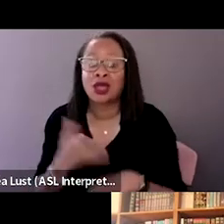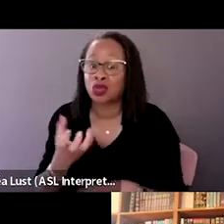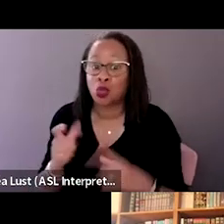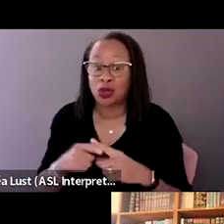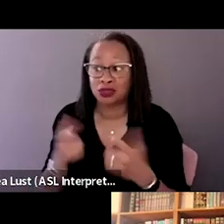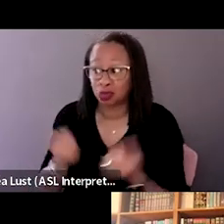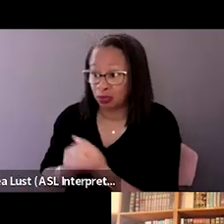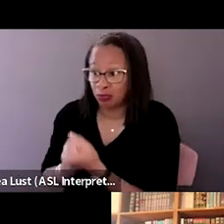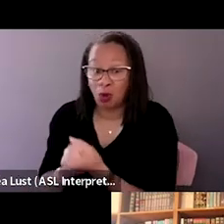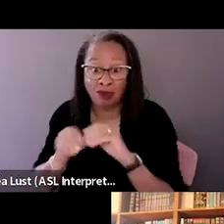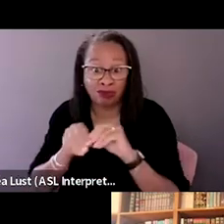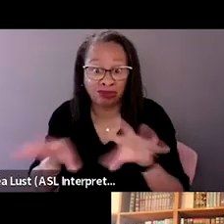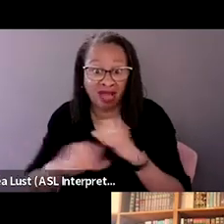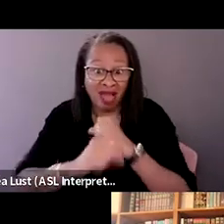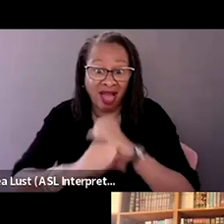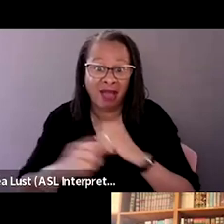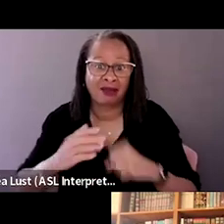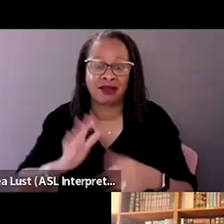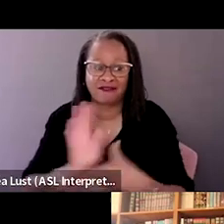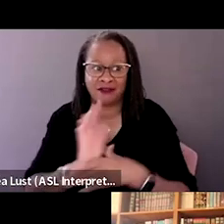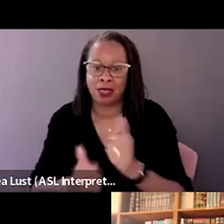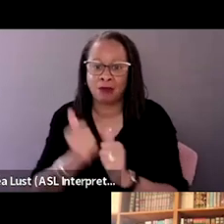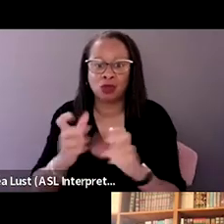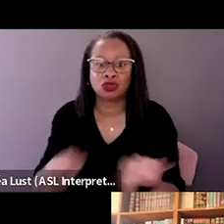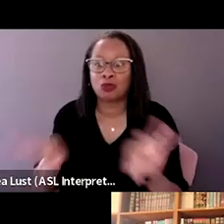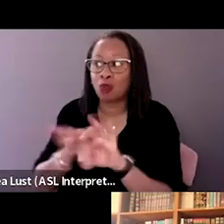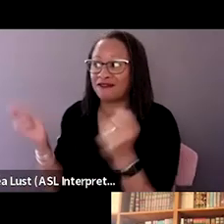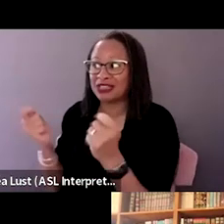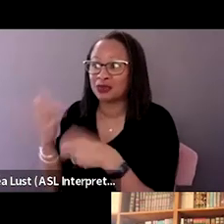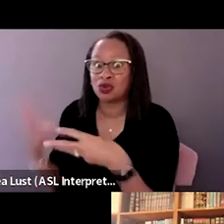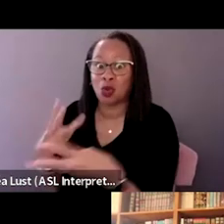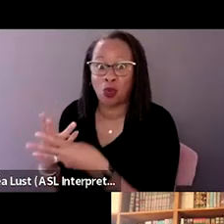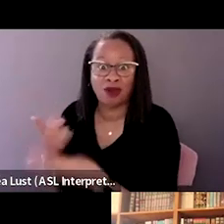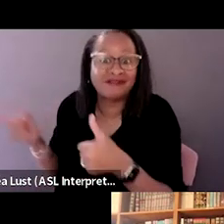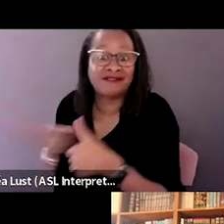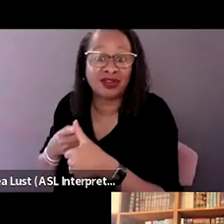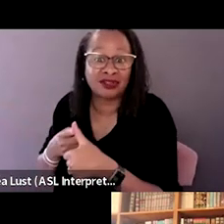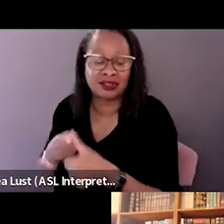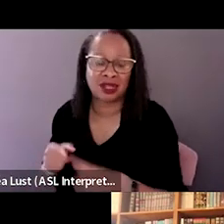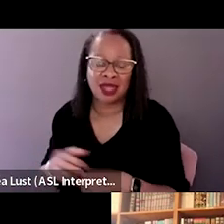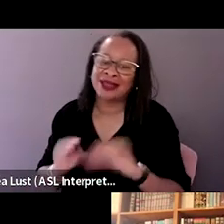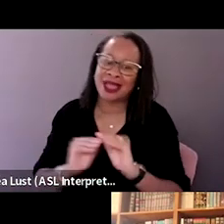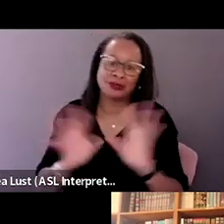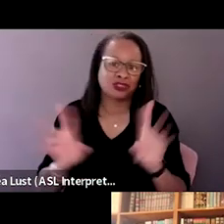your film in the most important festivals in the world. It's a totally different approach.